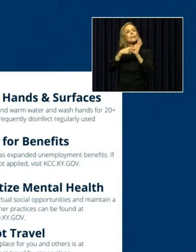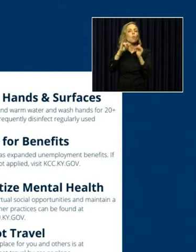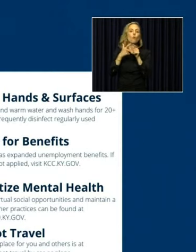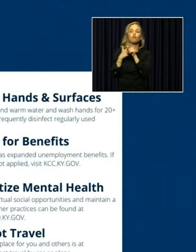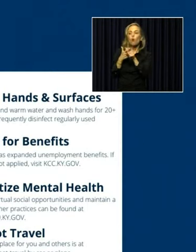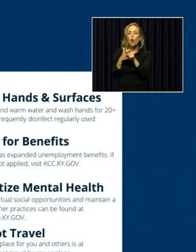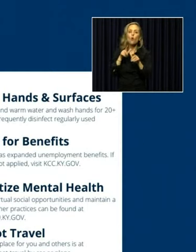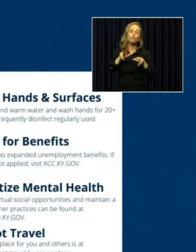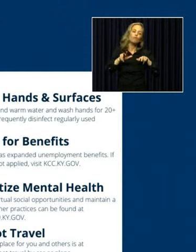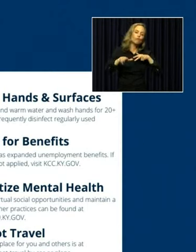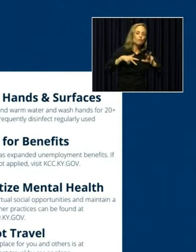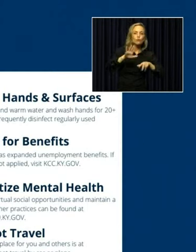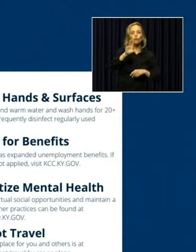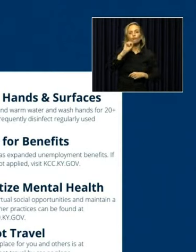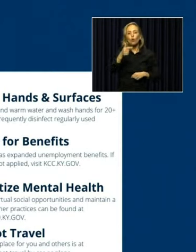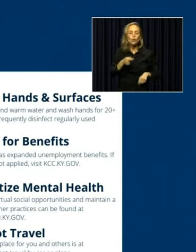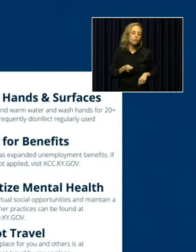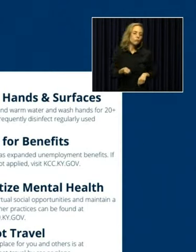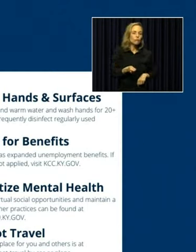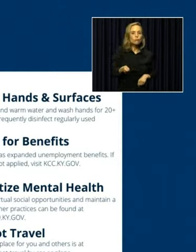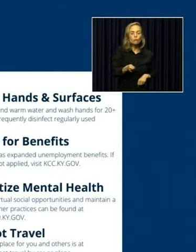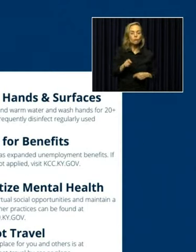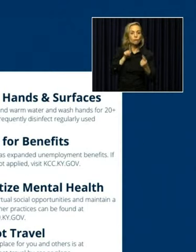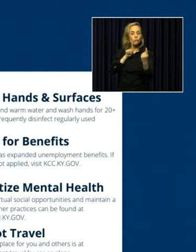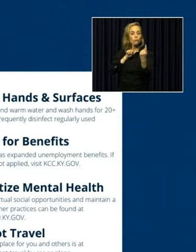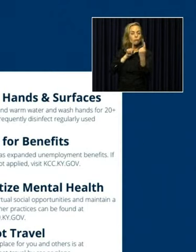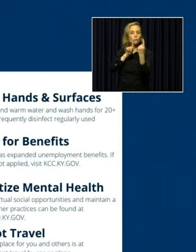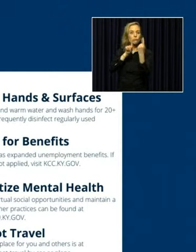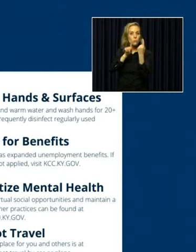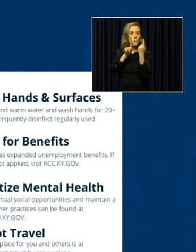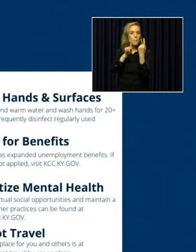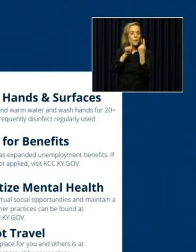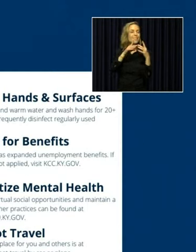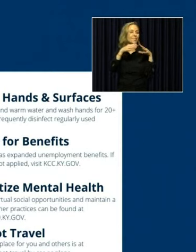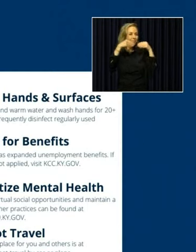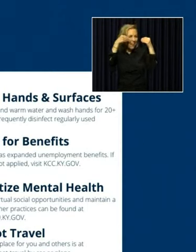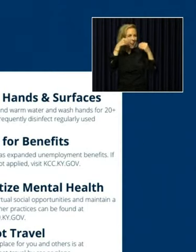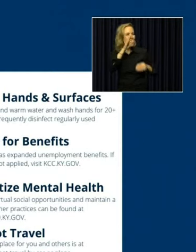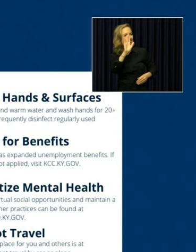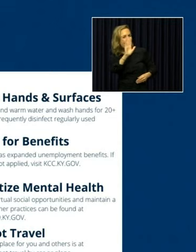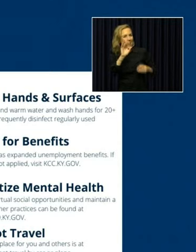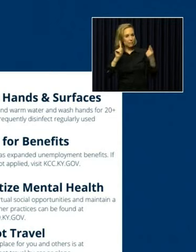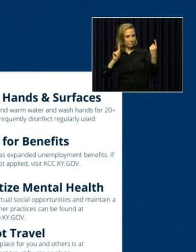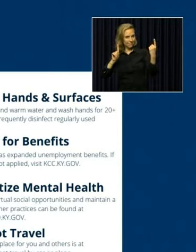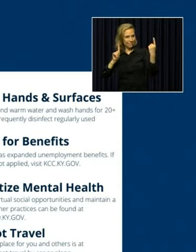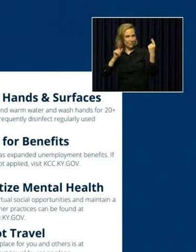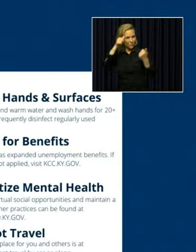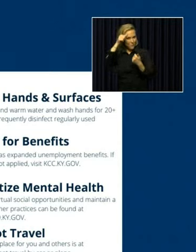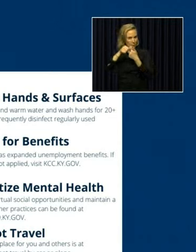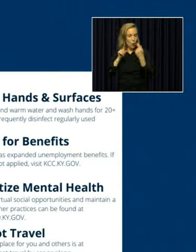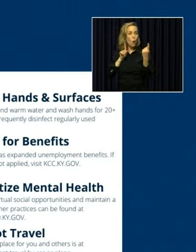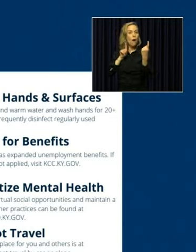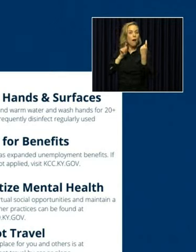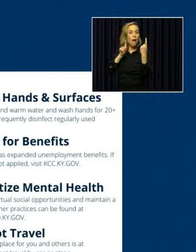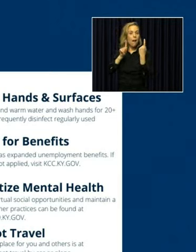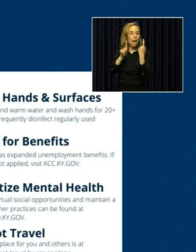KYCOVID19.KY.GOV. THAT IS THE SOURCE TO GET THE GUIDANCE YOU NEED. WE ARE GOING TO HAVE GUIDANCE UP ON THE MASKS NOW THAT THE K.D. DOLLAR CDC HA CHANGED THEIR